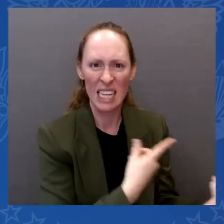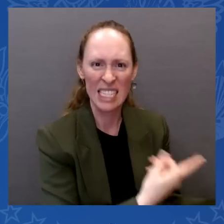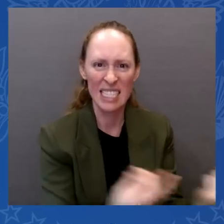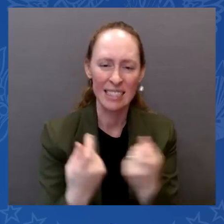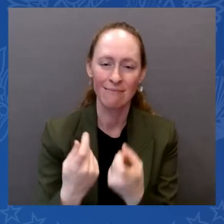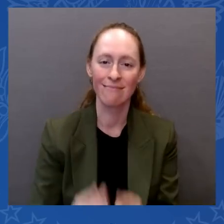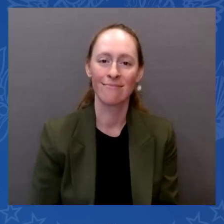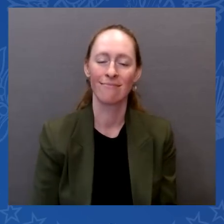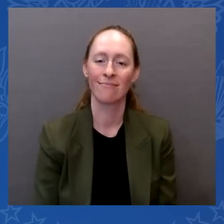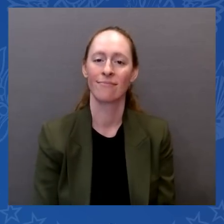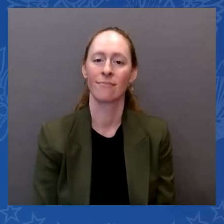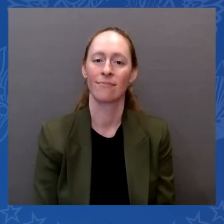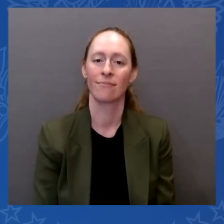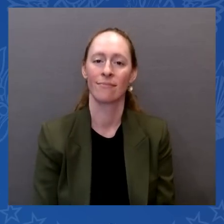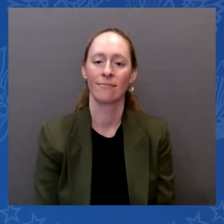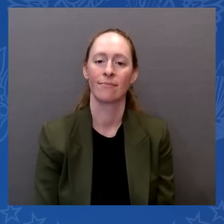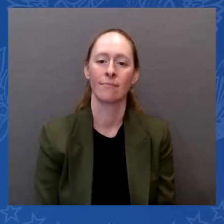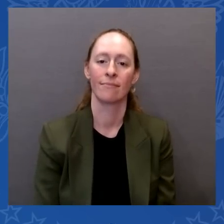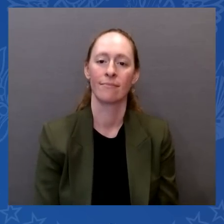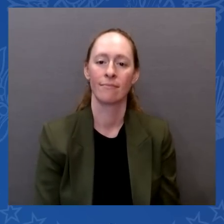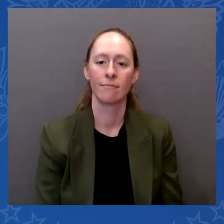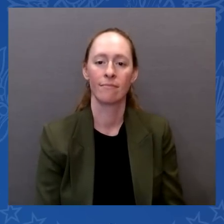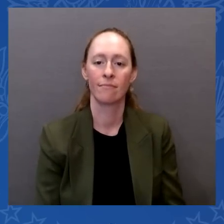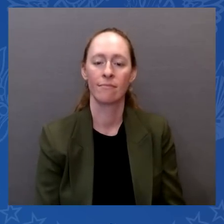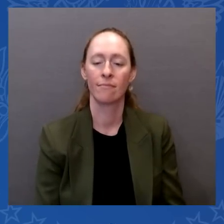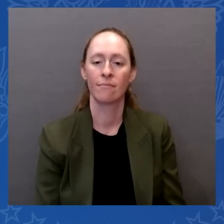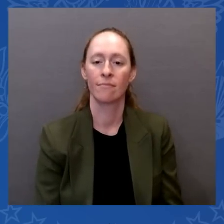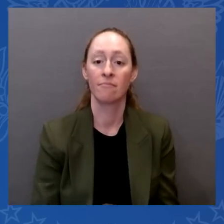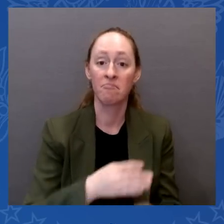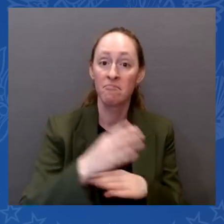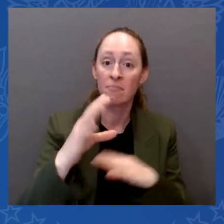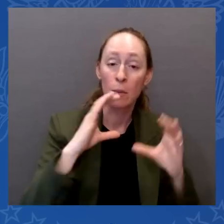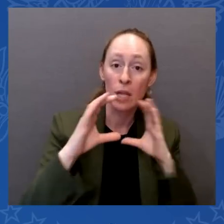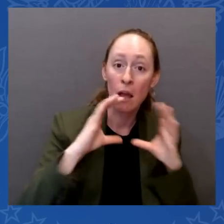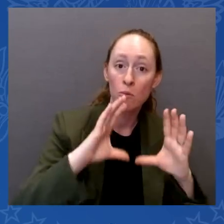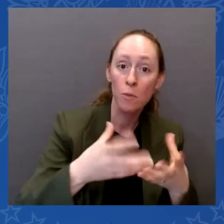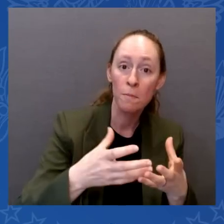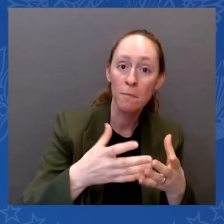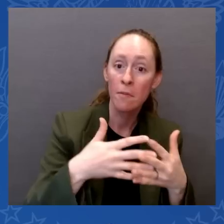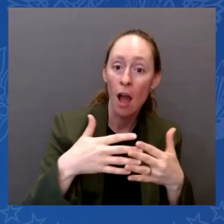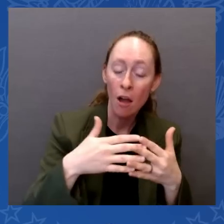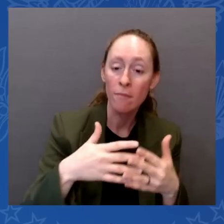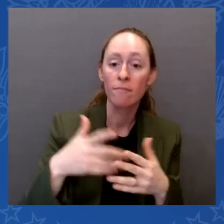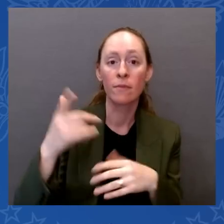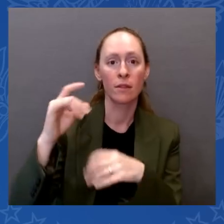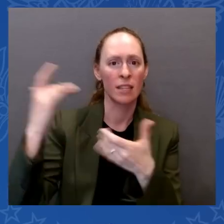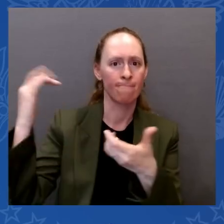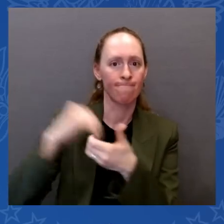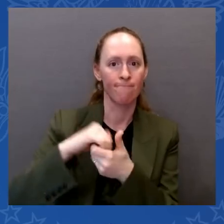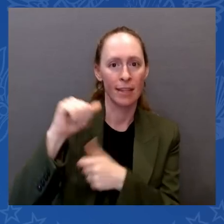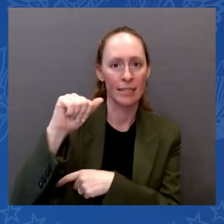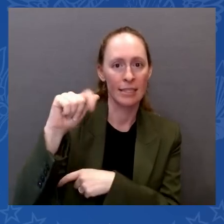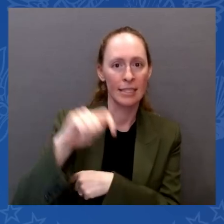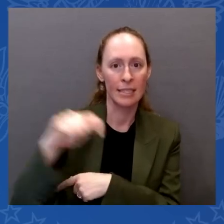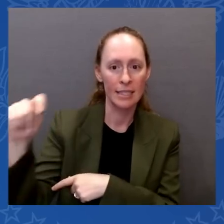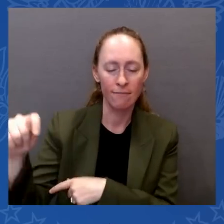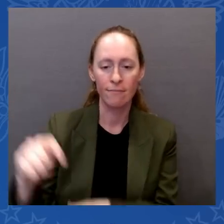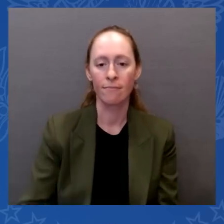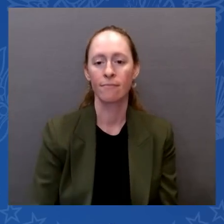are partnering with AT&T and Corning to create training programs for broadband technicians. United Airlines and the Teamsters